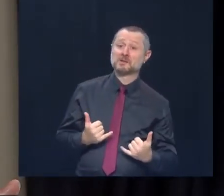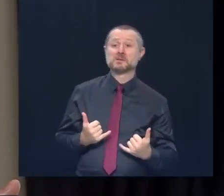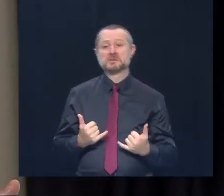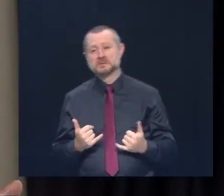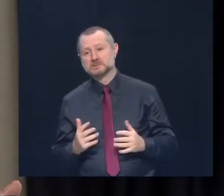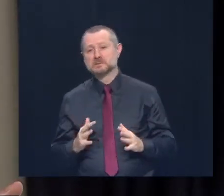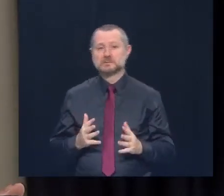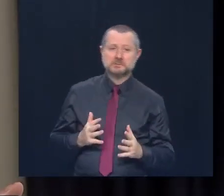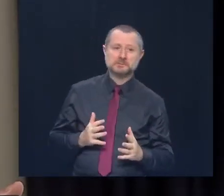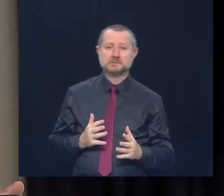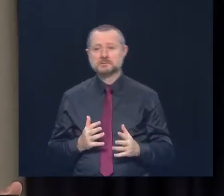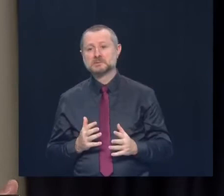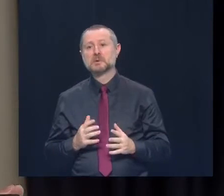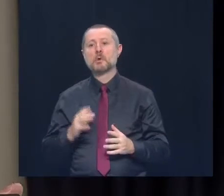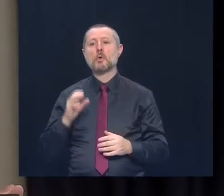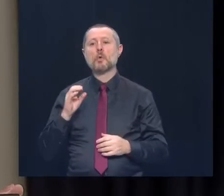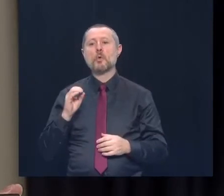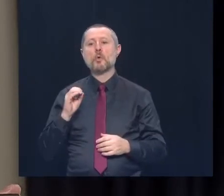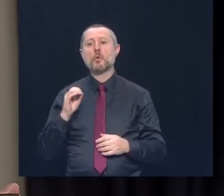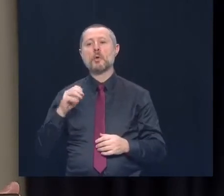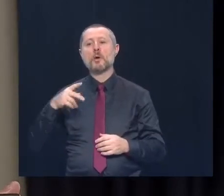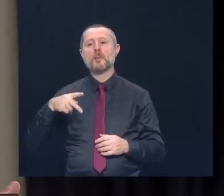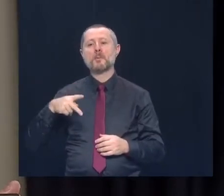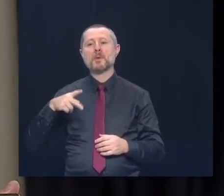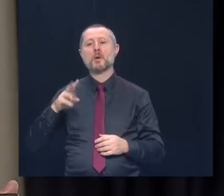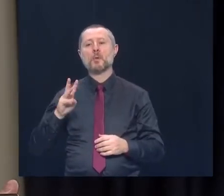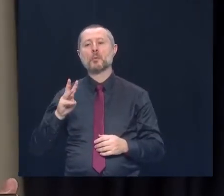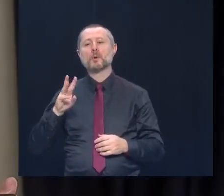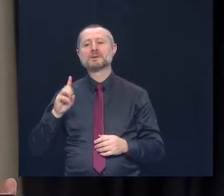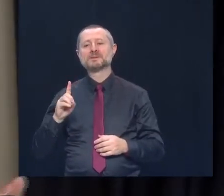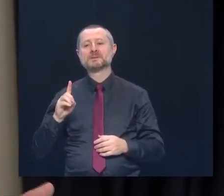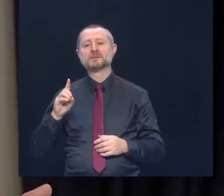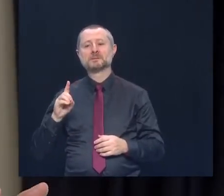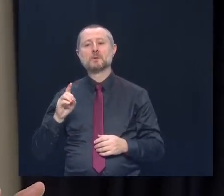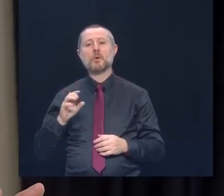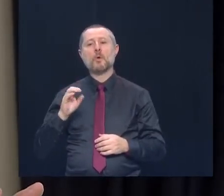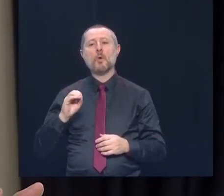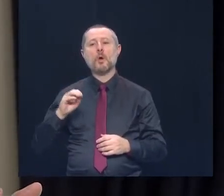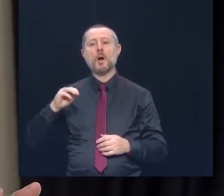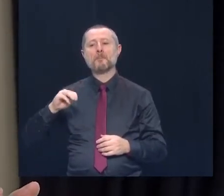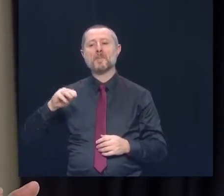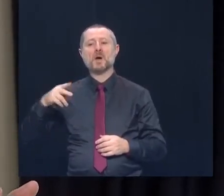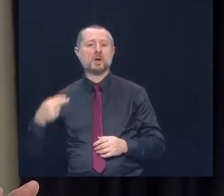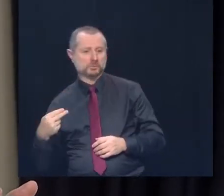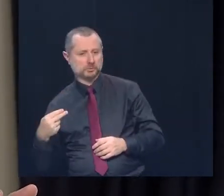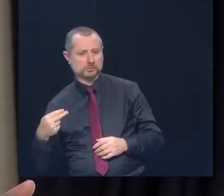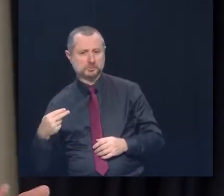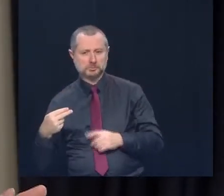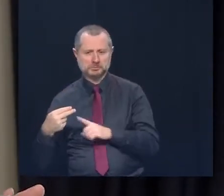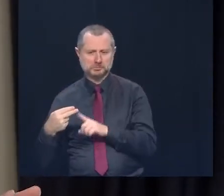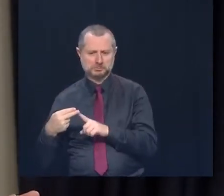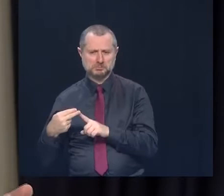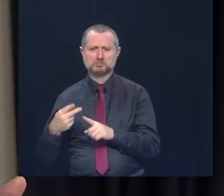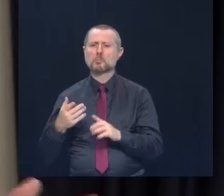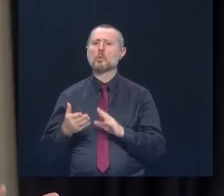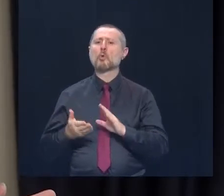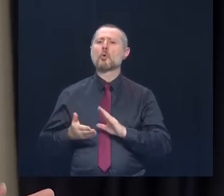I THINK WE HAD JUST OVER A HUNDRED PATIENTS AT THE TIME. IT'S ACTUALLY A NEW STATE --